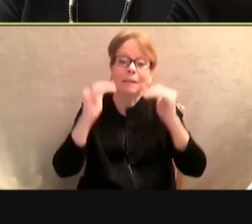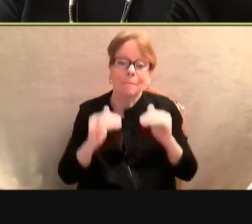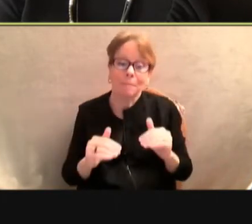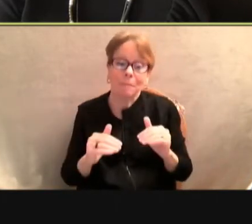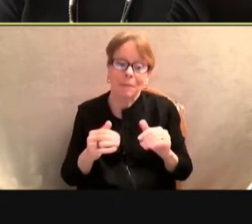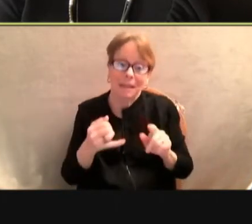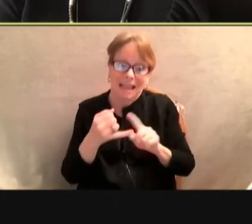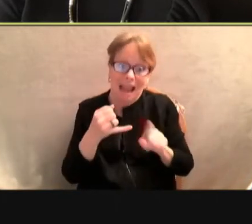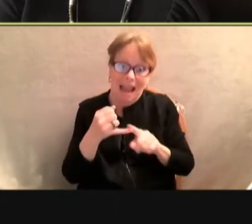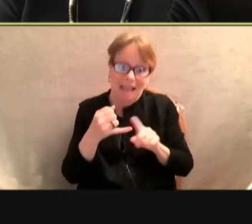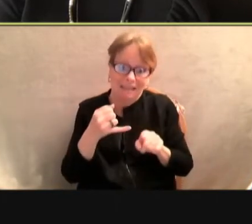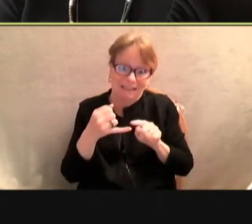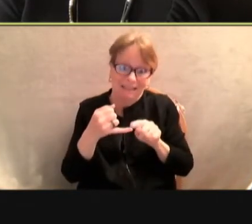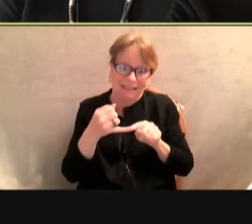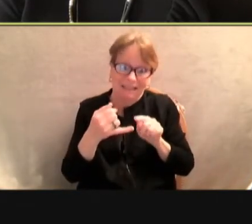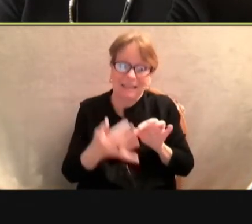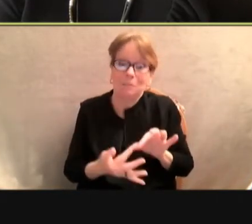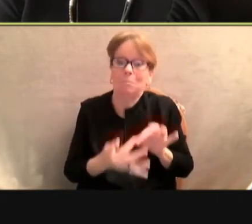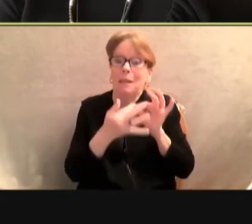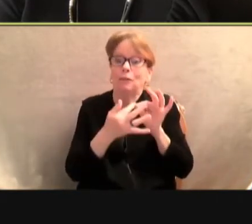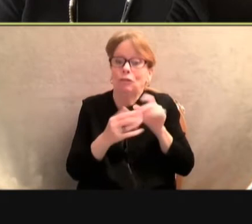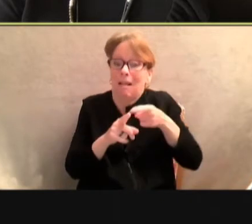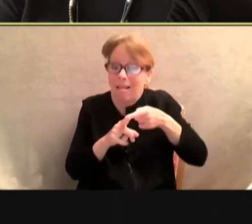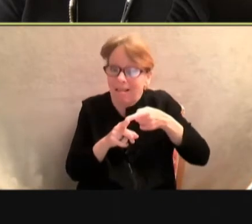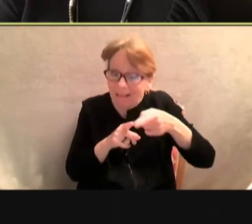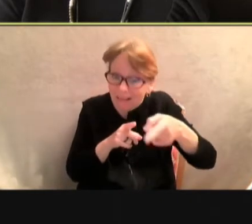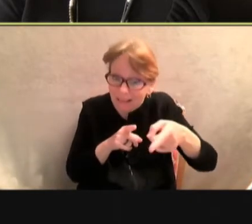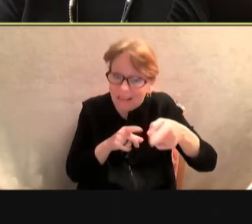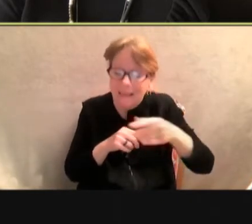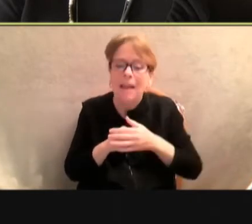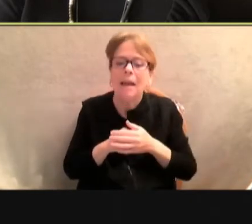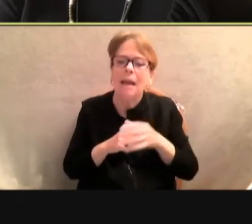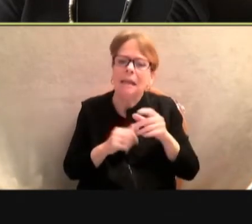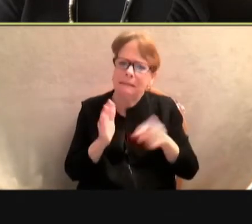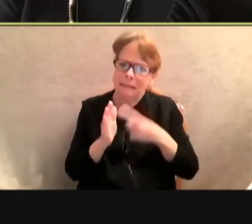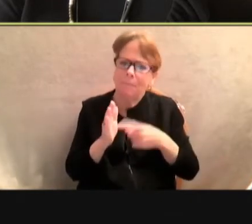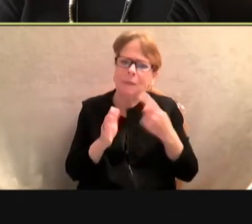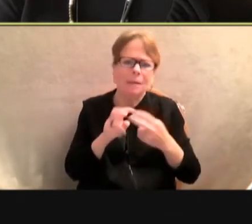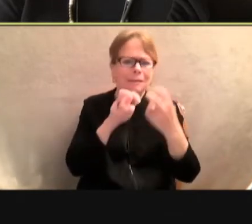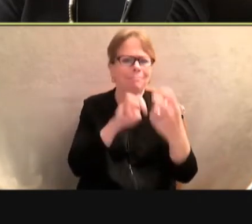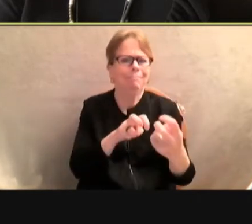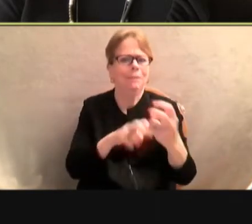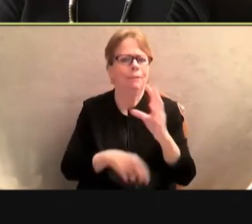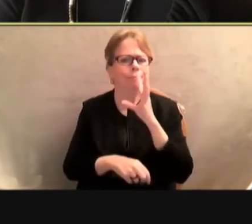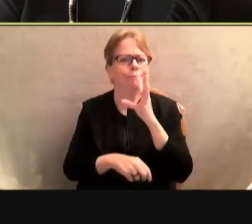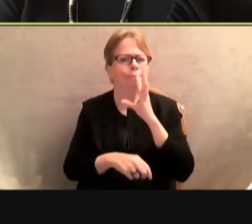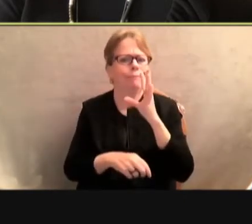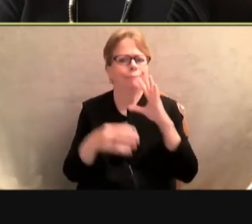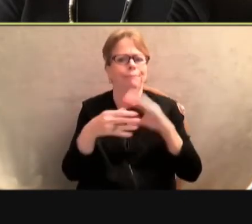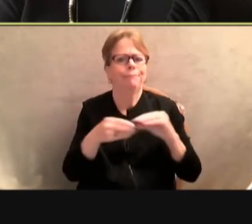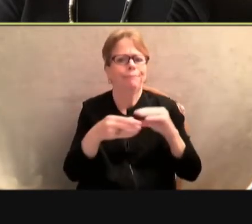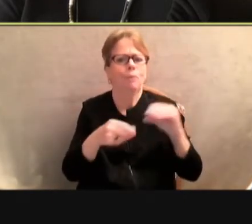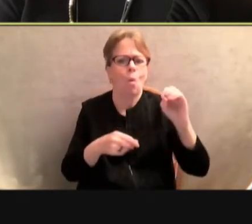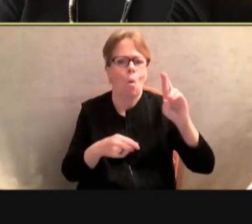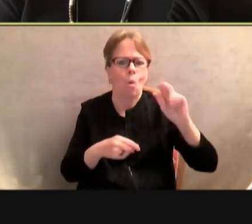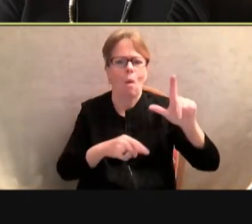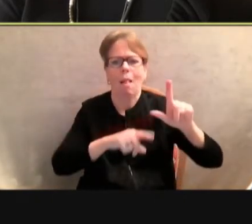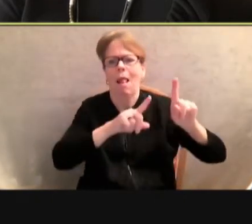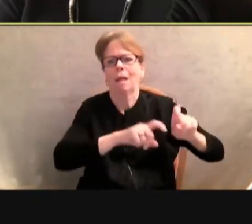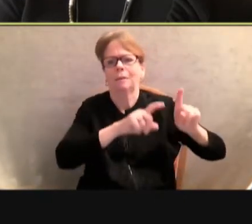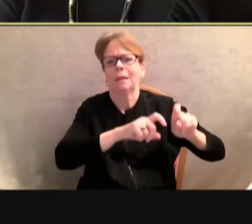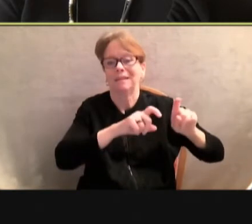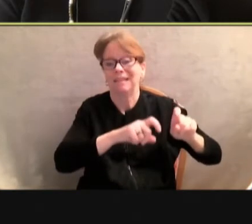sometimes the oral examinations can be problematic. Whereas someone was properly accommodated